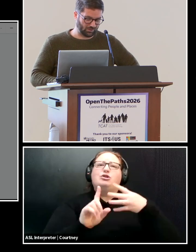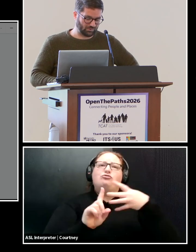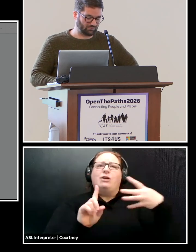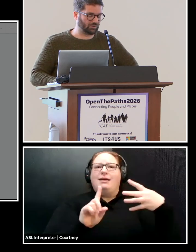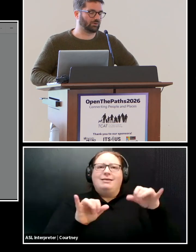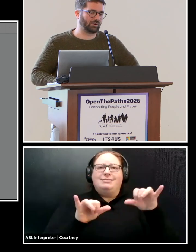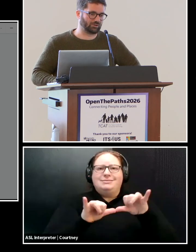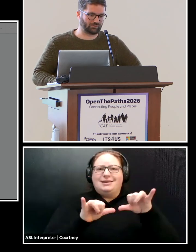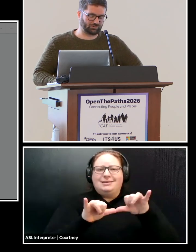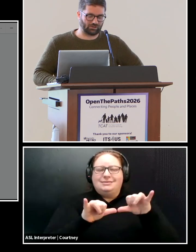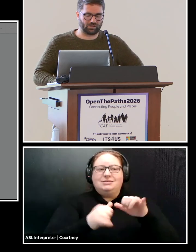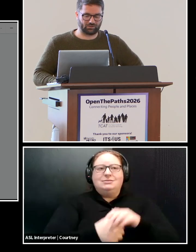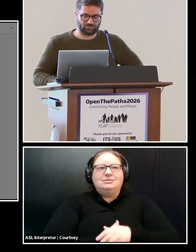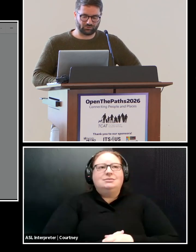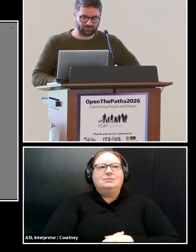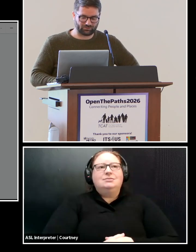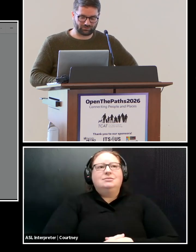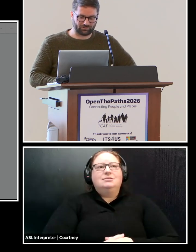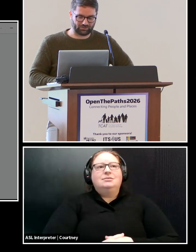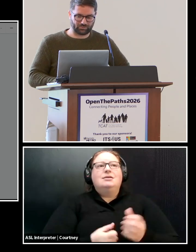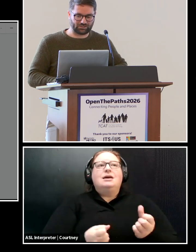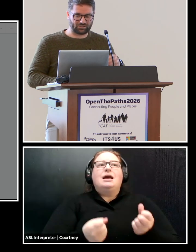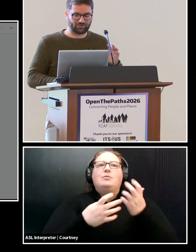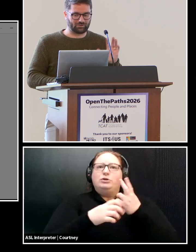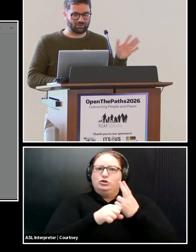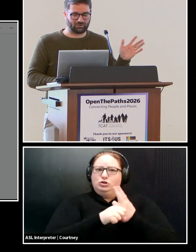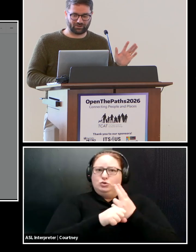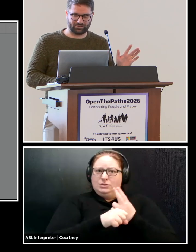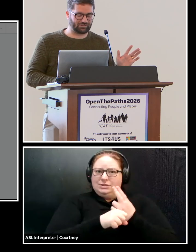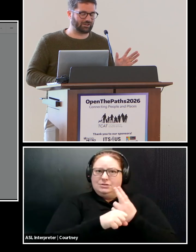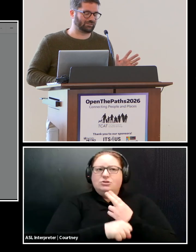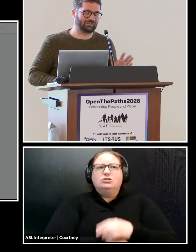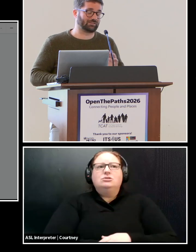Um gives you how much uh usage is is being done. A lot of these analyses,